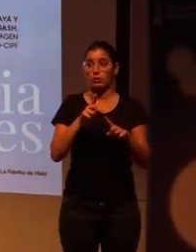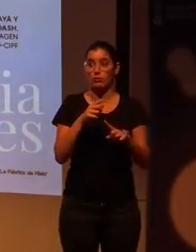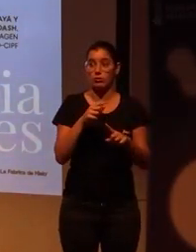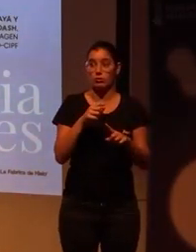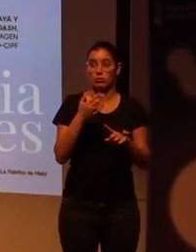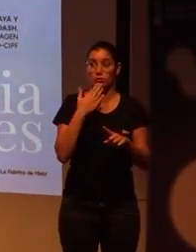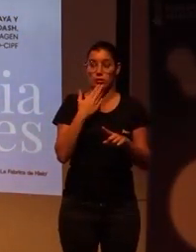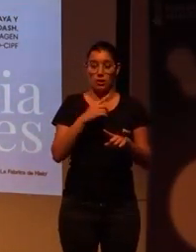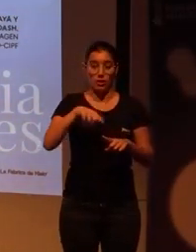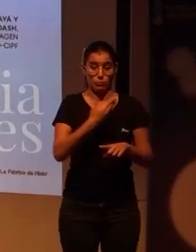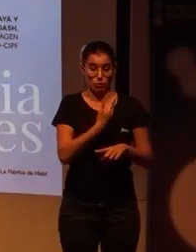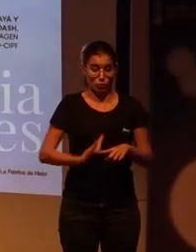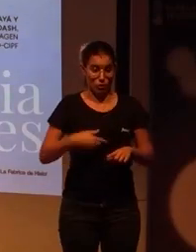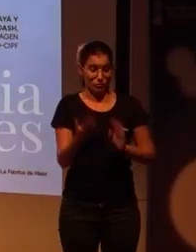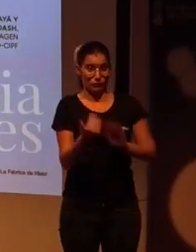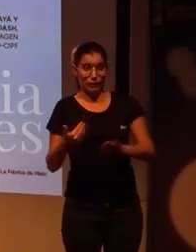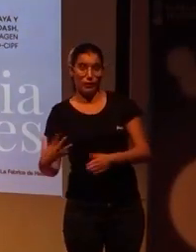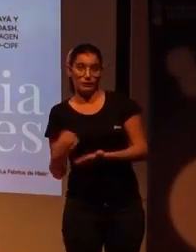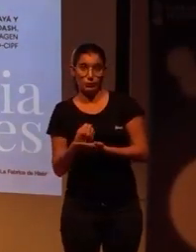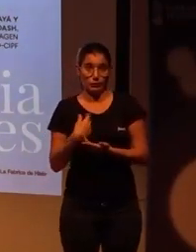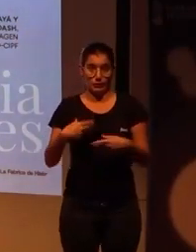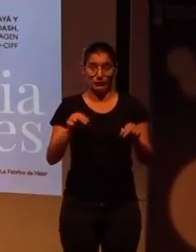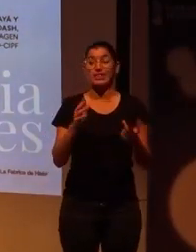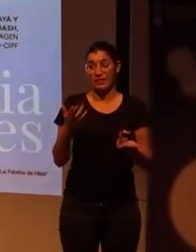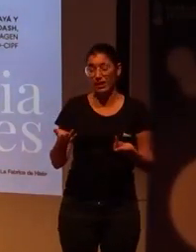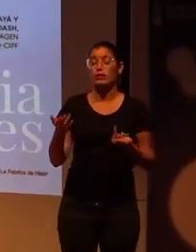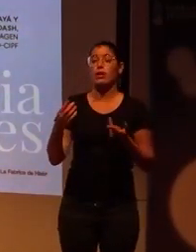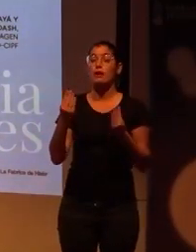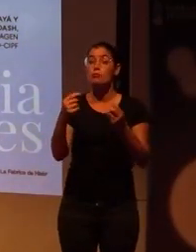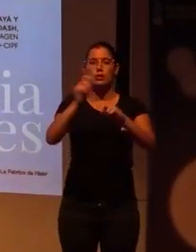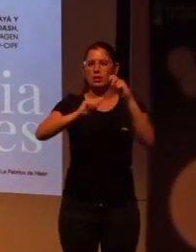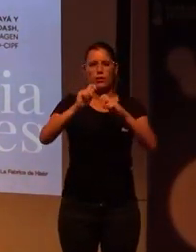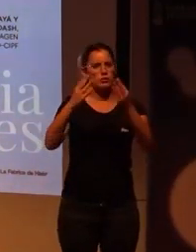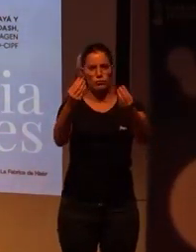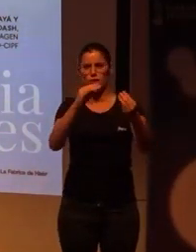and throws everything on the floor and that’s it. There are a lot of associations, there is a lot of movement,